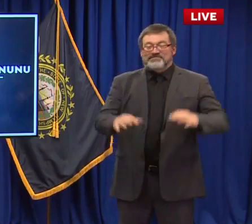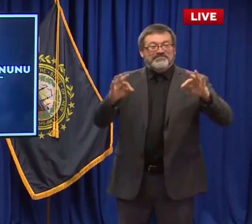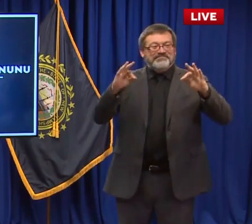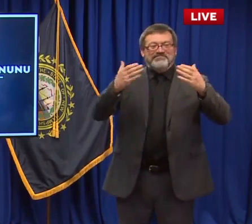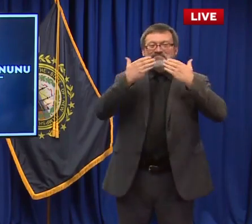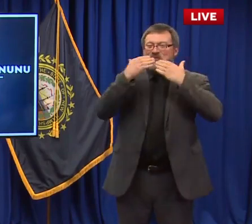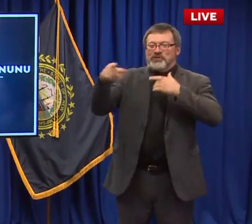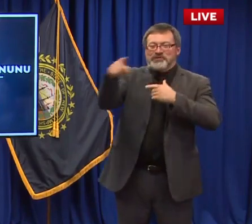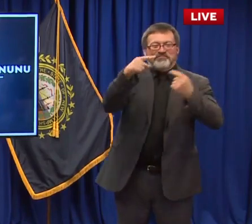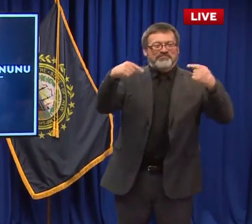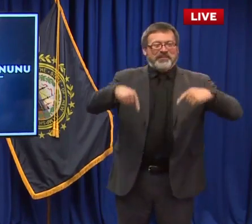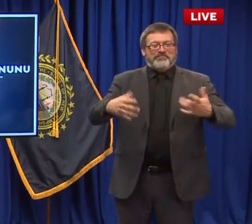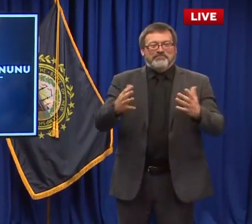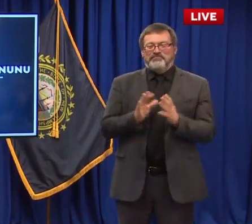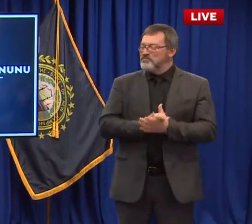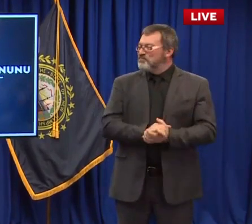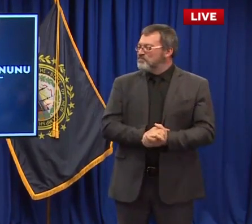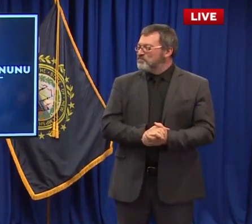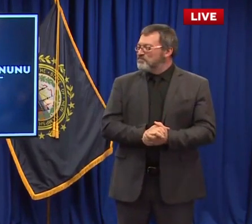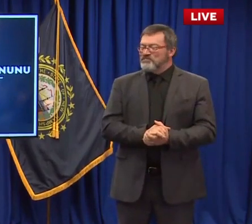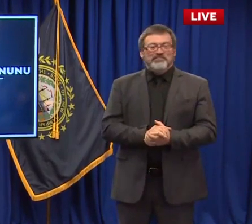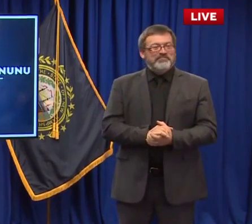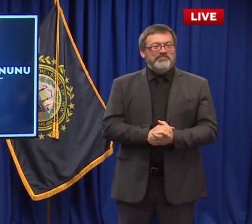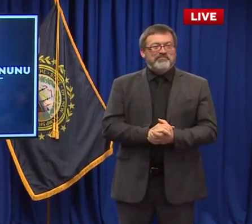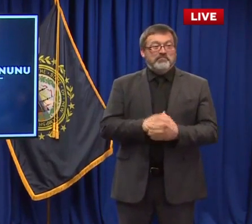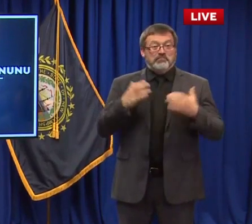RESPONSE. LET’S LISTEN IN.